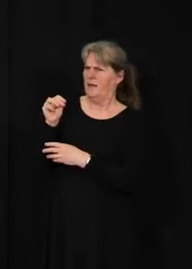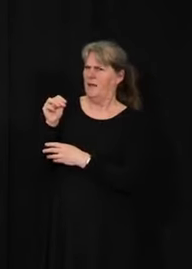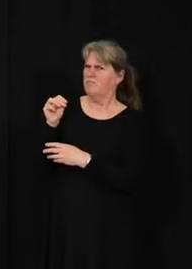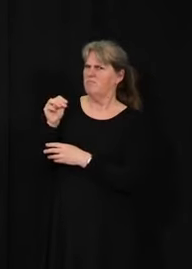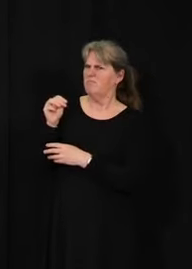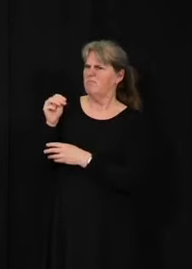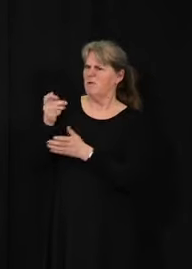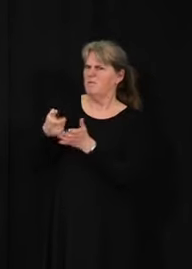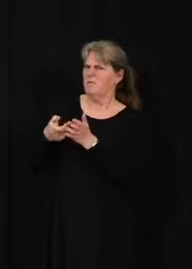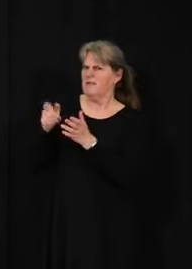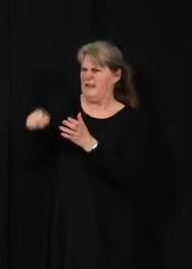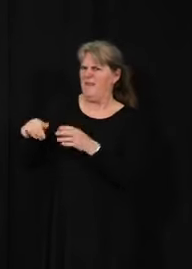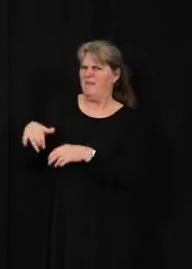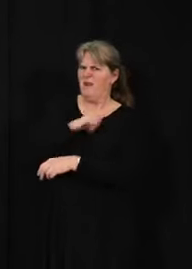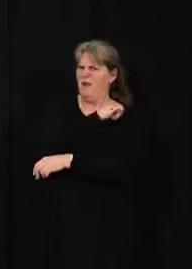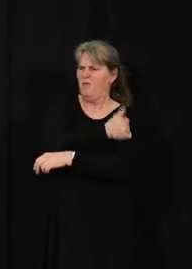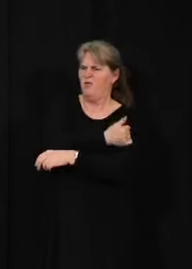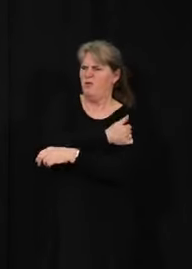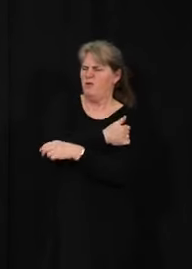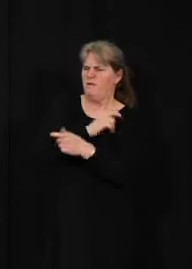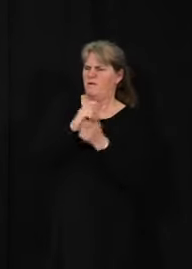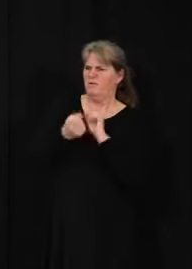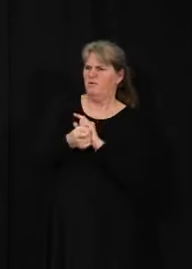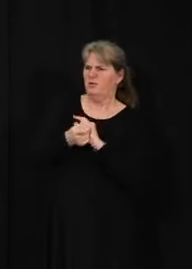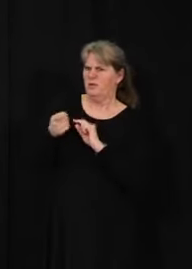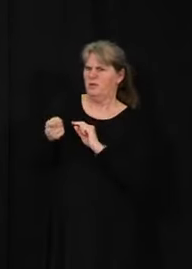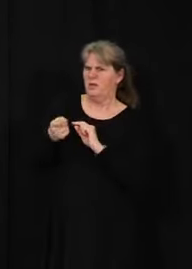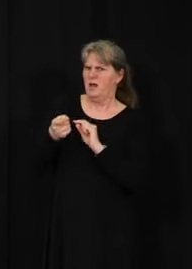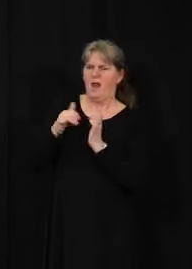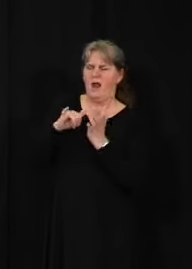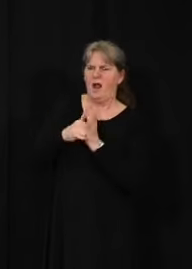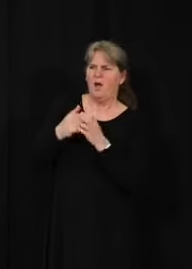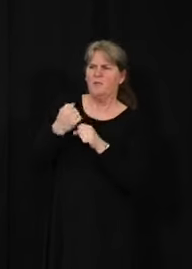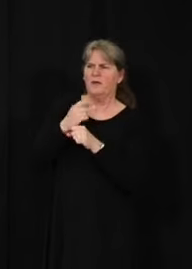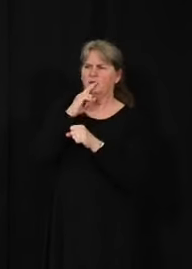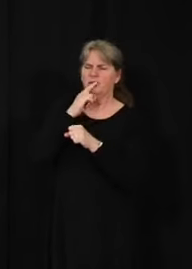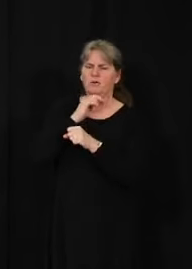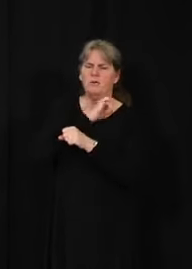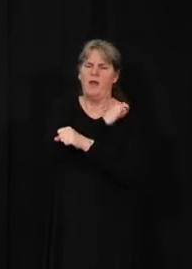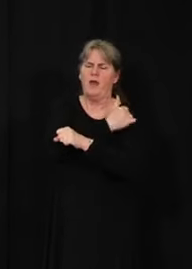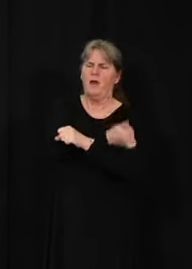particular powers, and I guess what measures will be taken to ensure that those powers are not